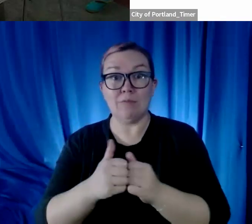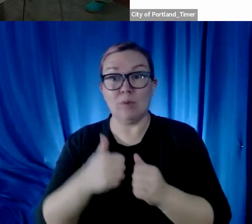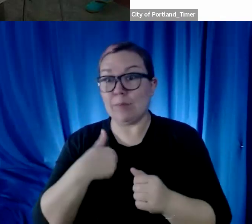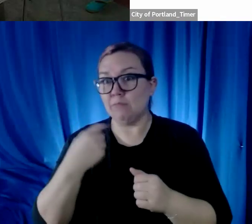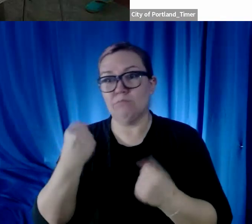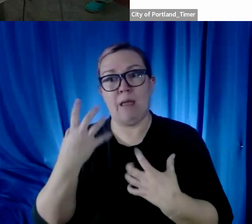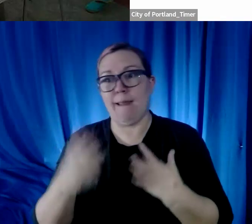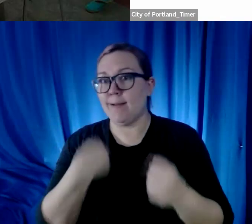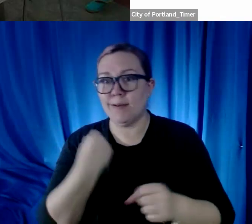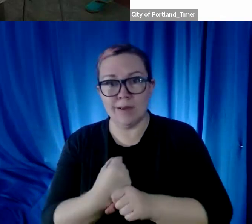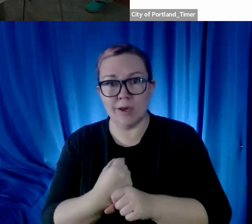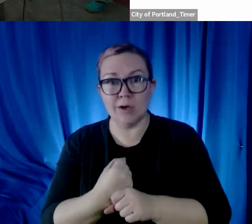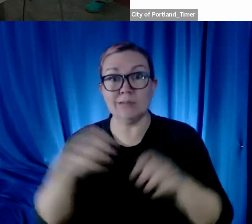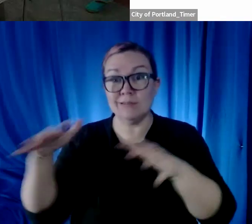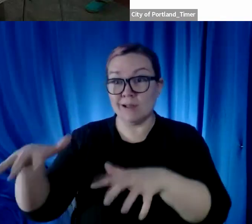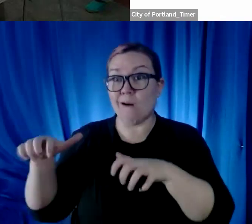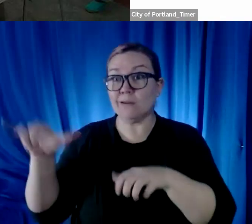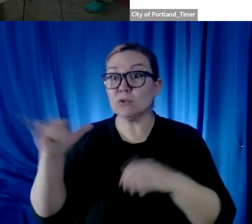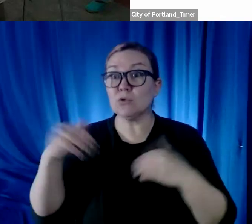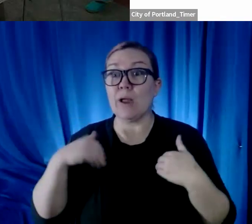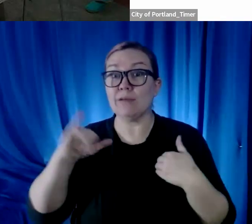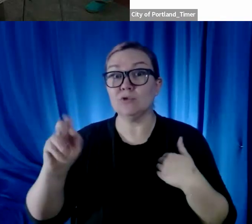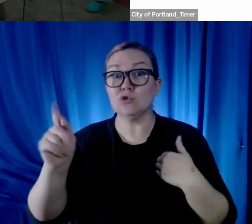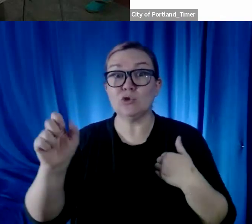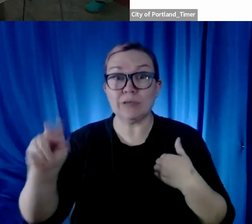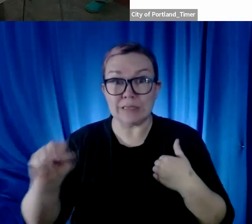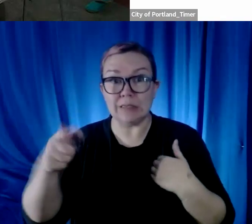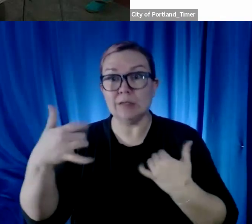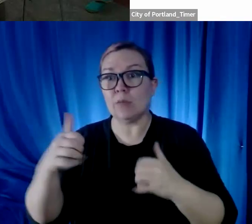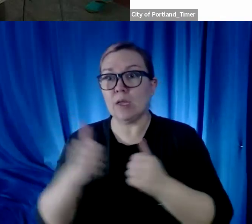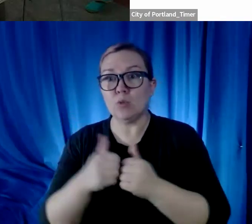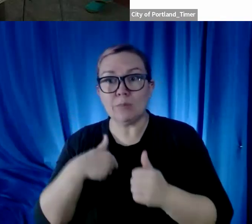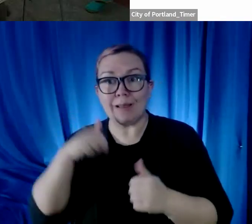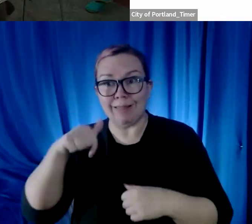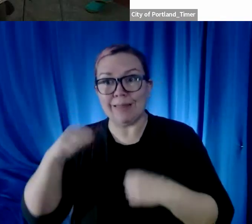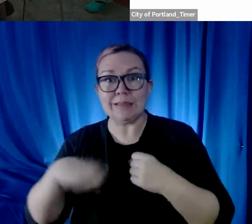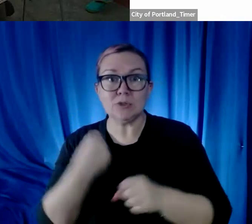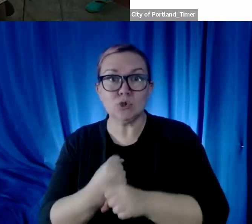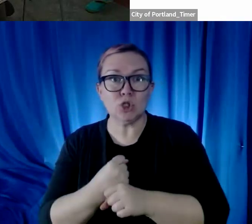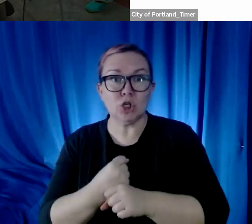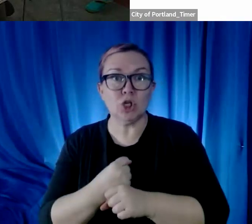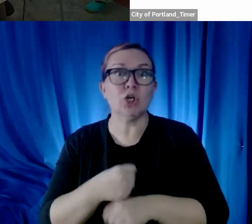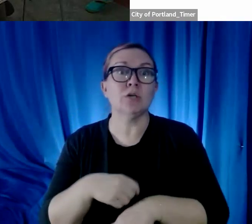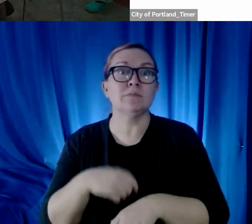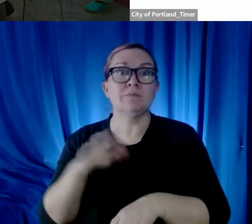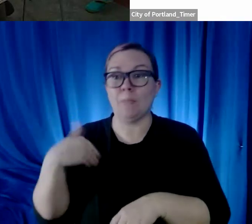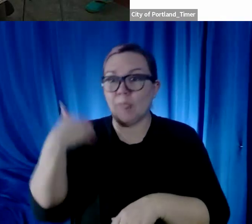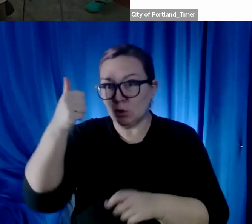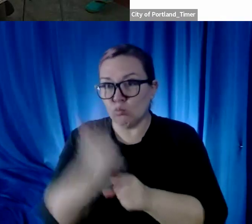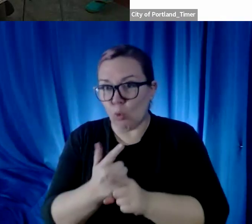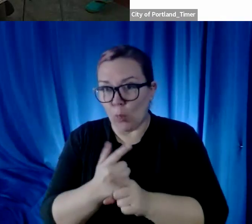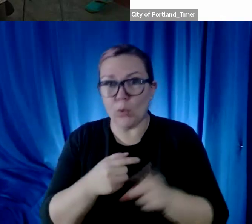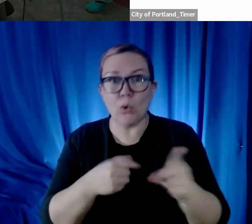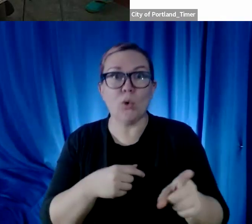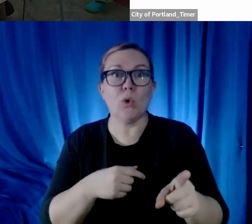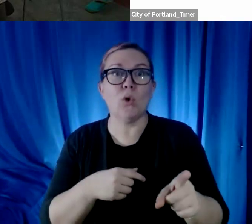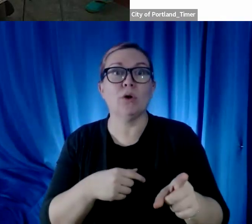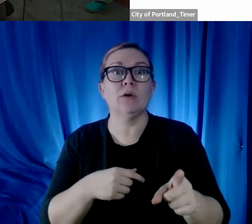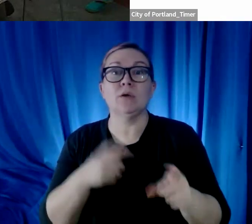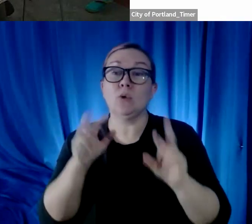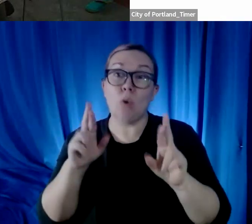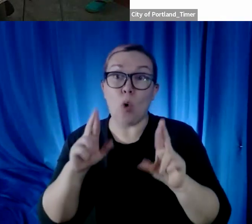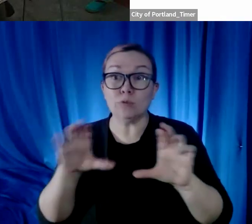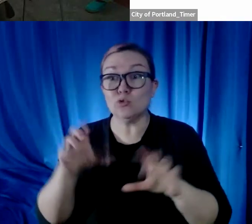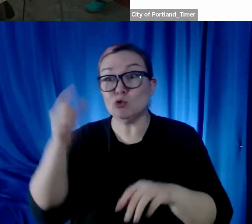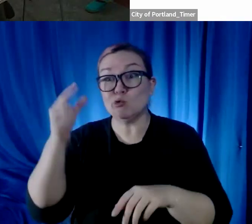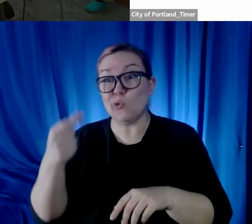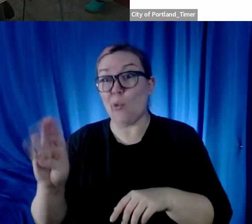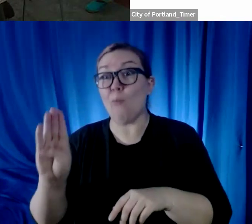And in the audience, I also have Jackson Shamrill, who played for me this past many seasons and his younger brother hank shamrell who hopes to do Golden Ball next season.